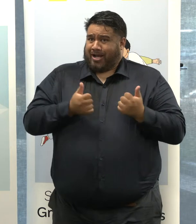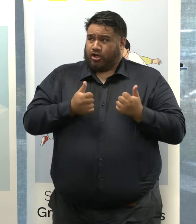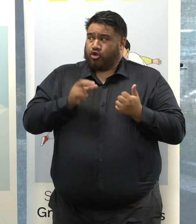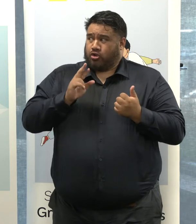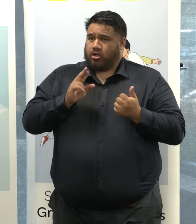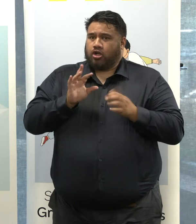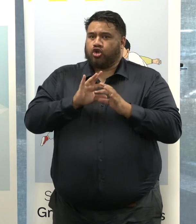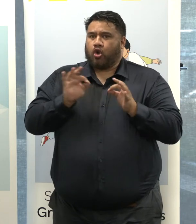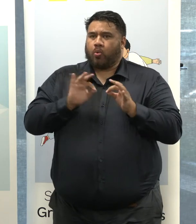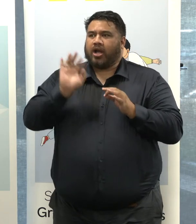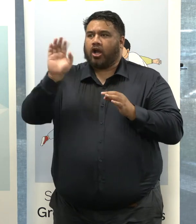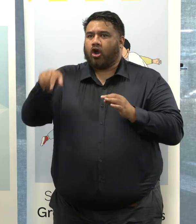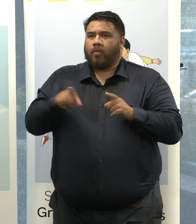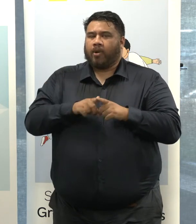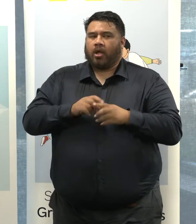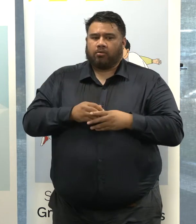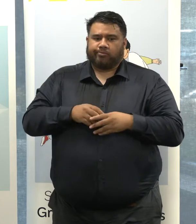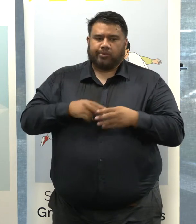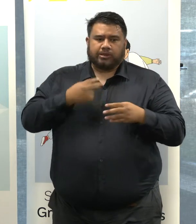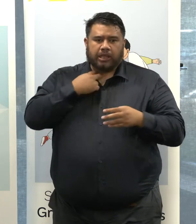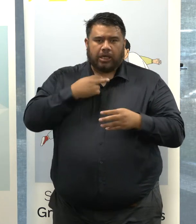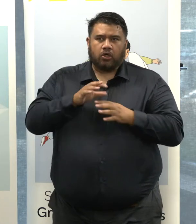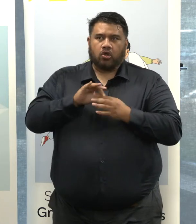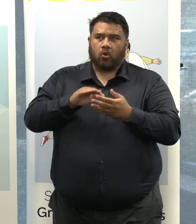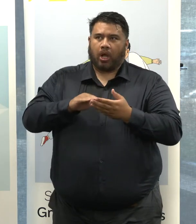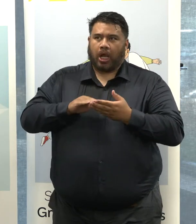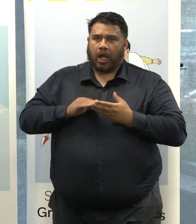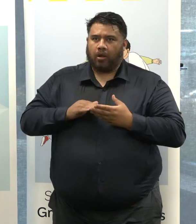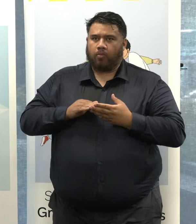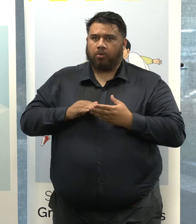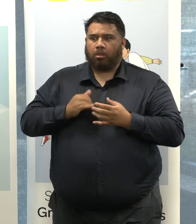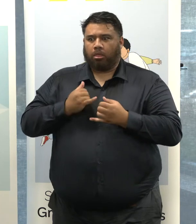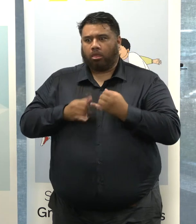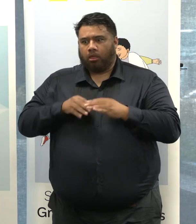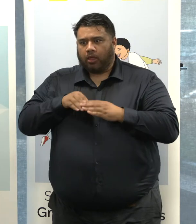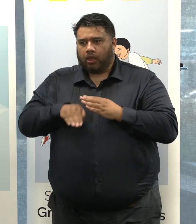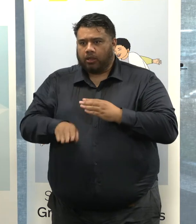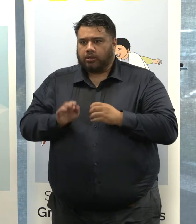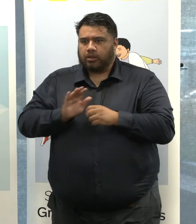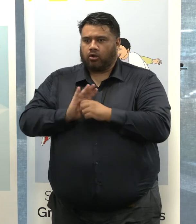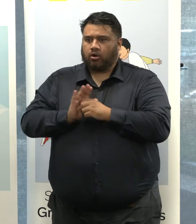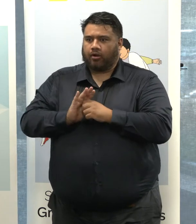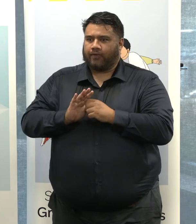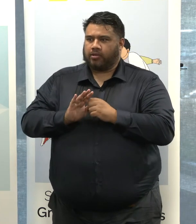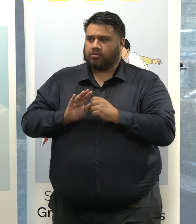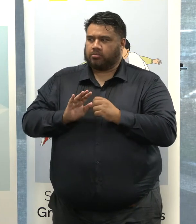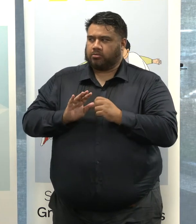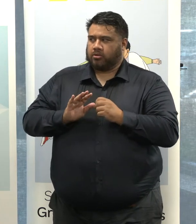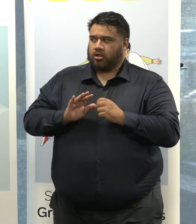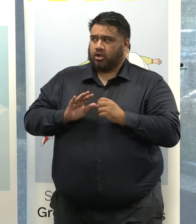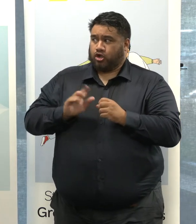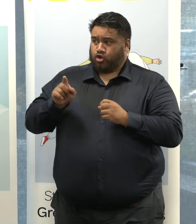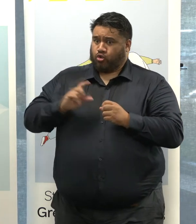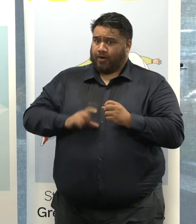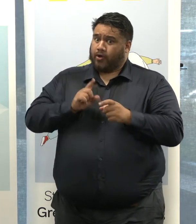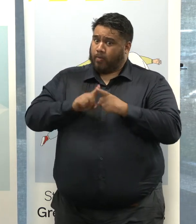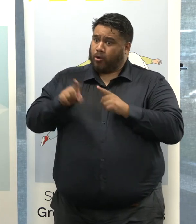about everything working at they moment are